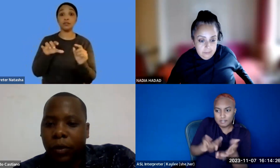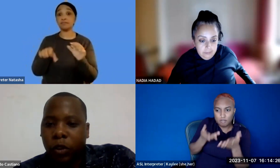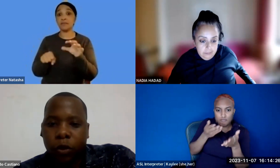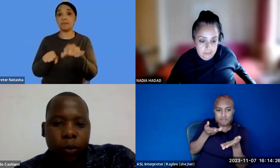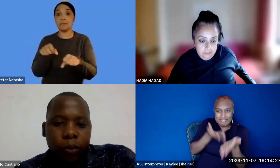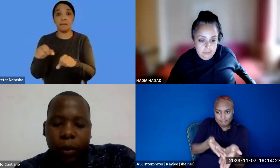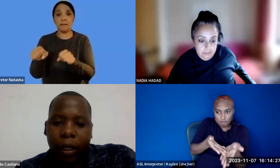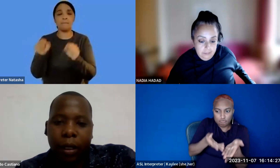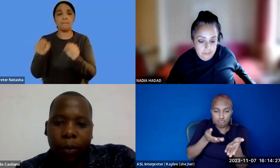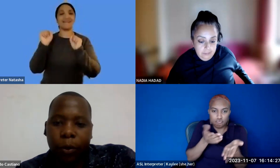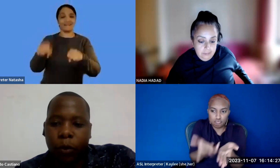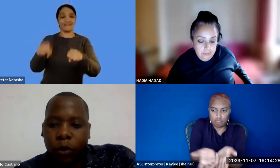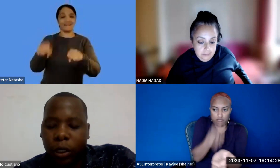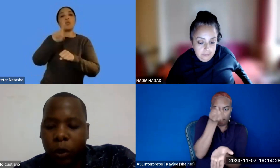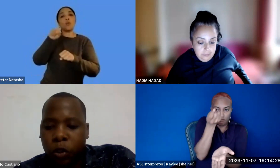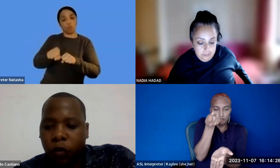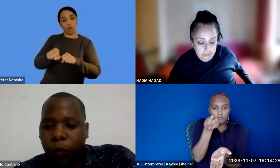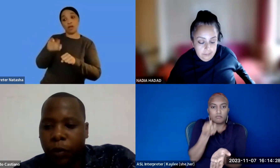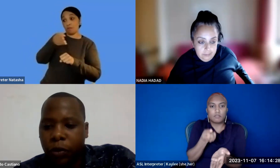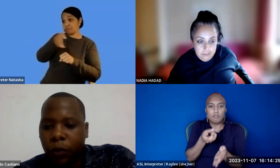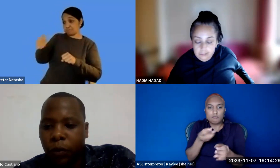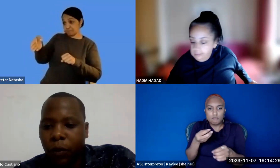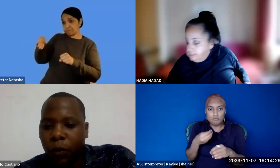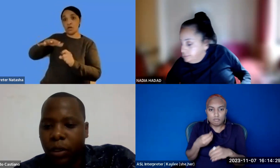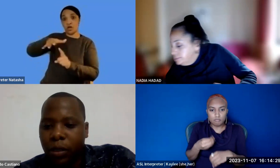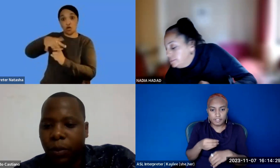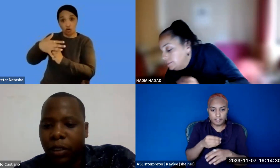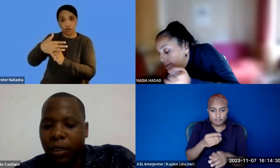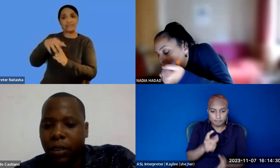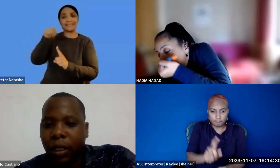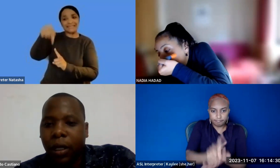to promote inclusion of Persons with Disabilities.